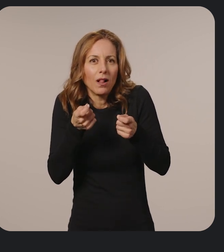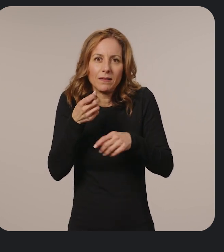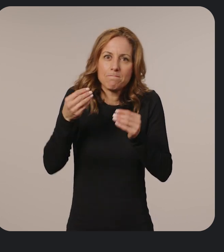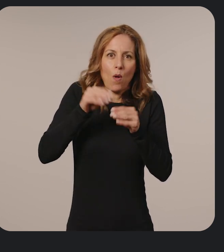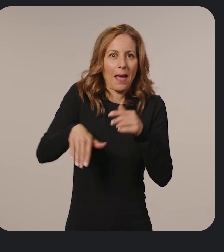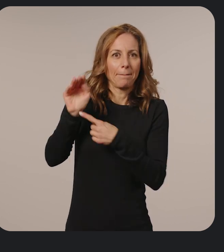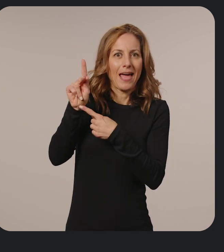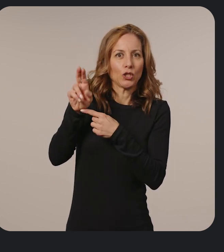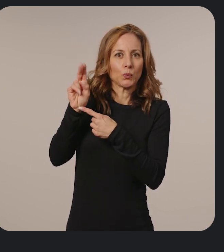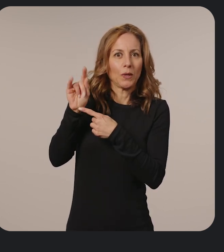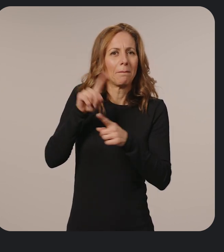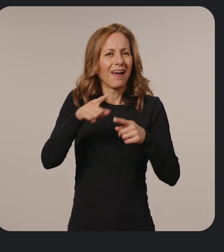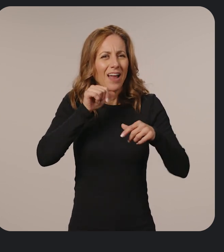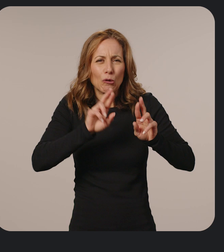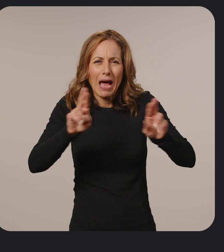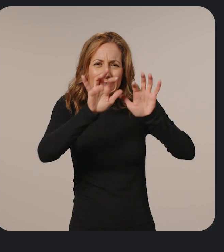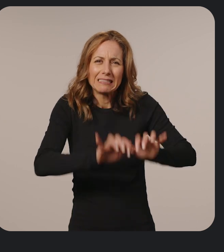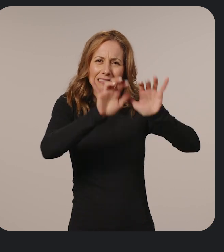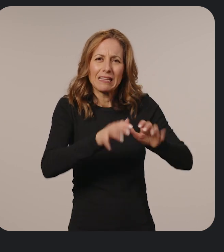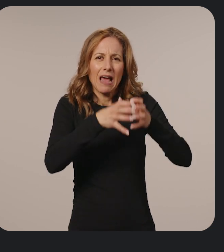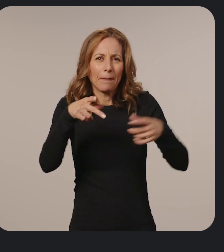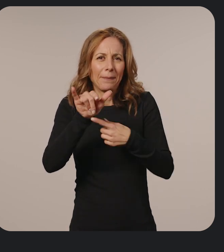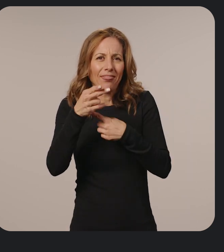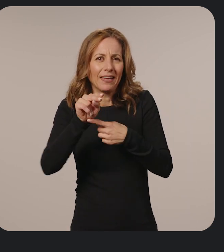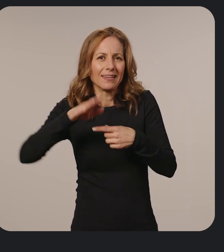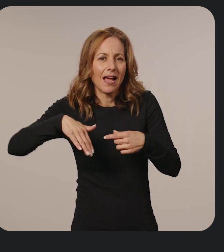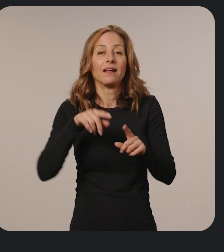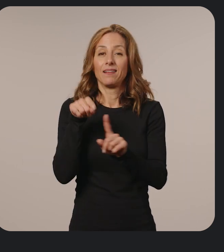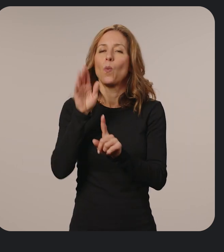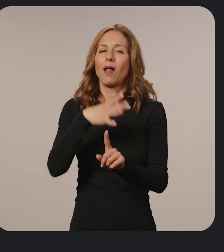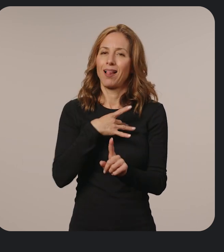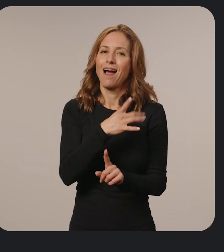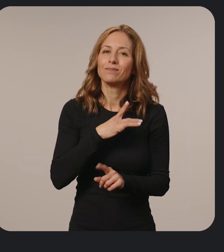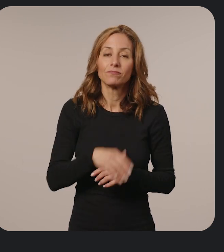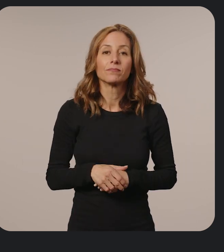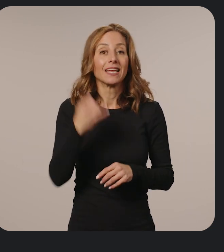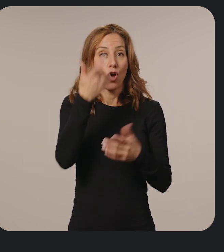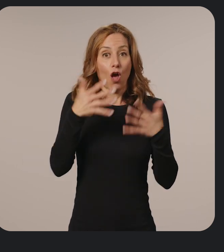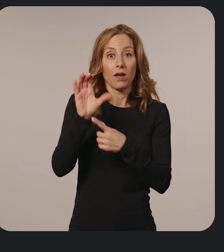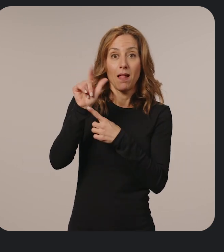I think you'll like this a lot. If you're already a Colab user, you might have played with the Magics before. And these are little shortcuts that